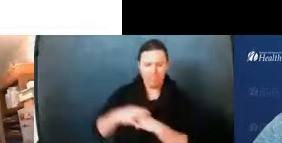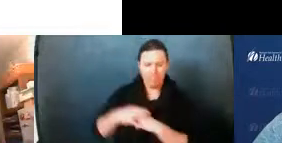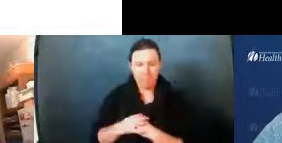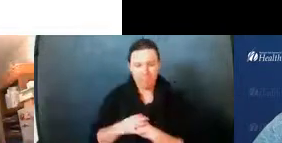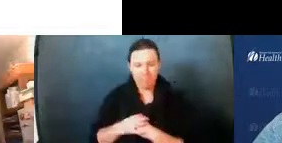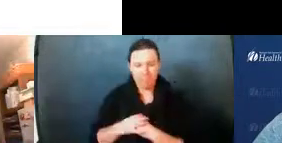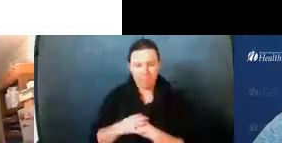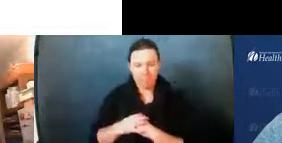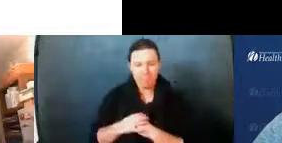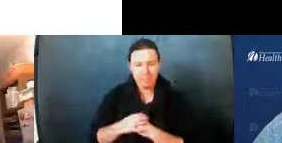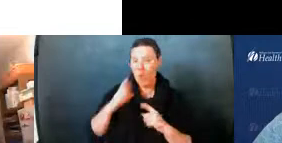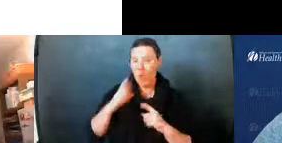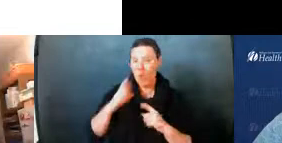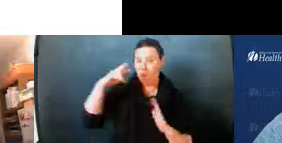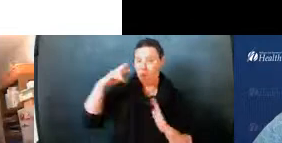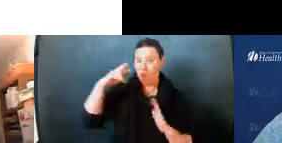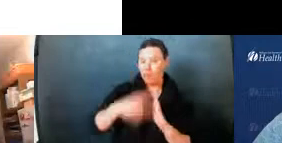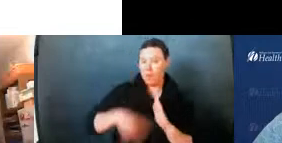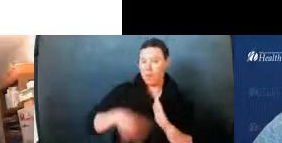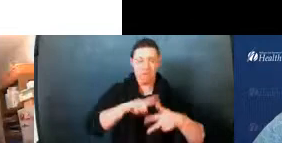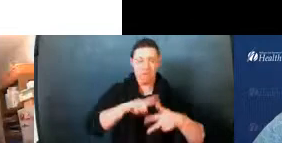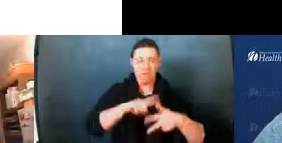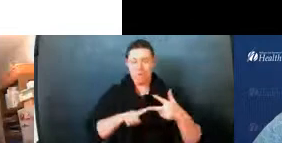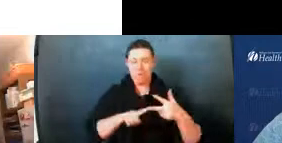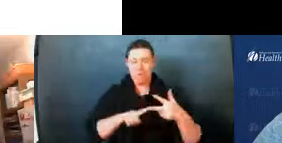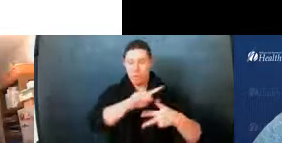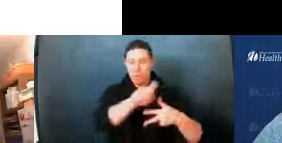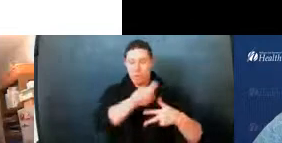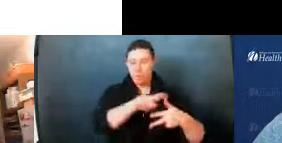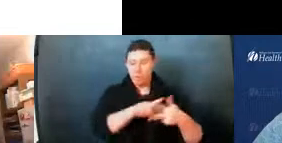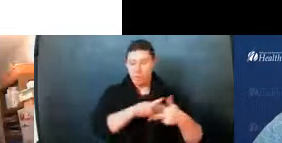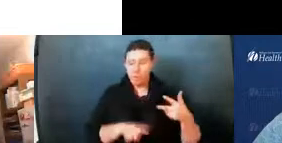and then as we see hands, we'll start calling on people to kind of share with us